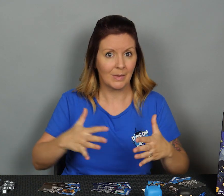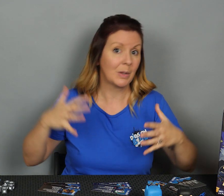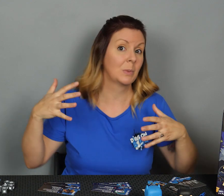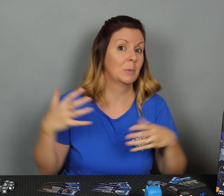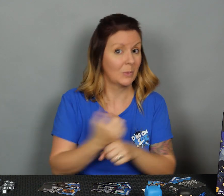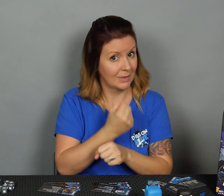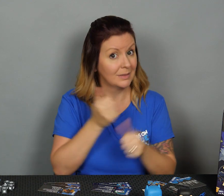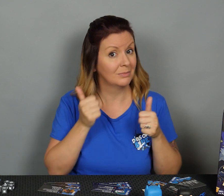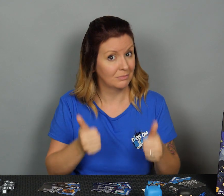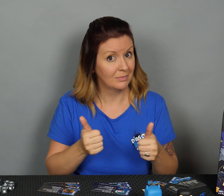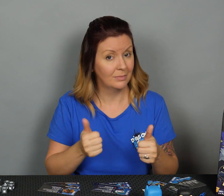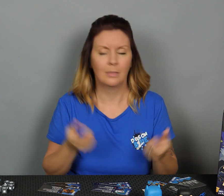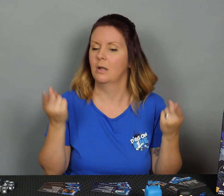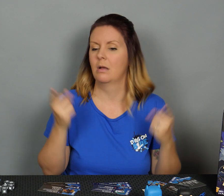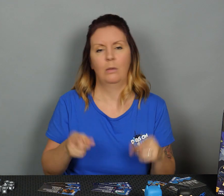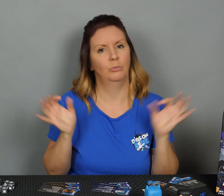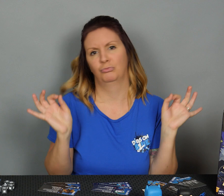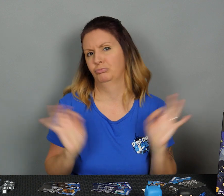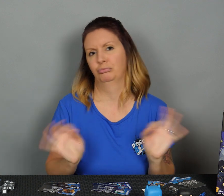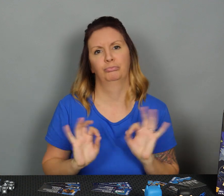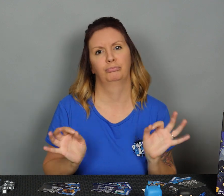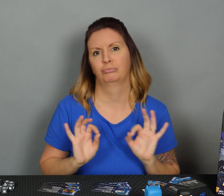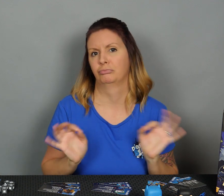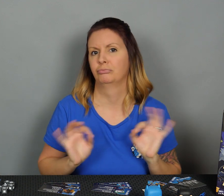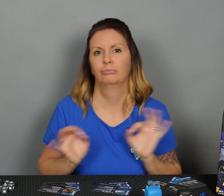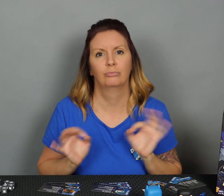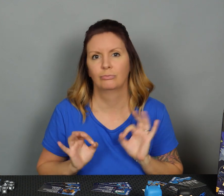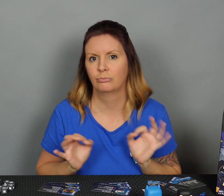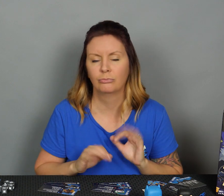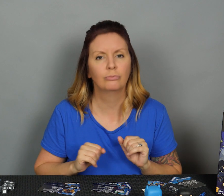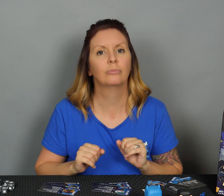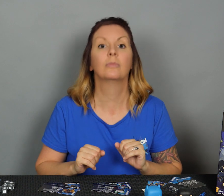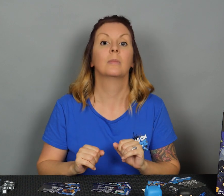If the defending player wins, nothing happens.